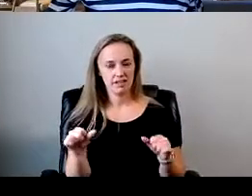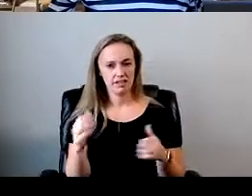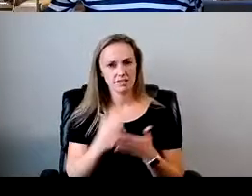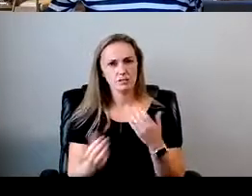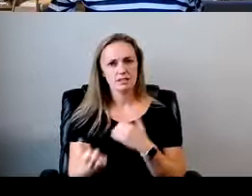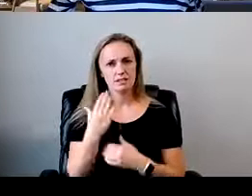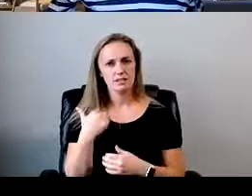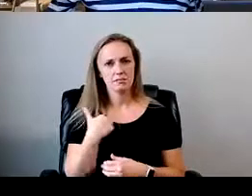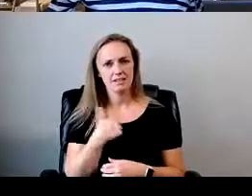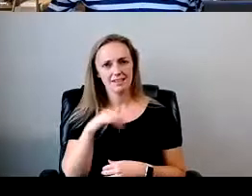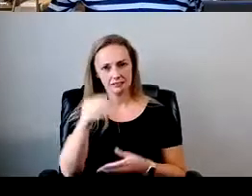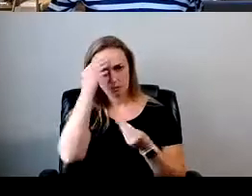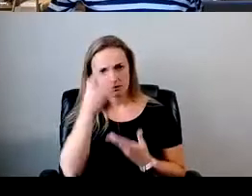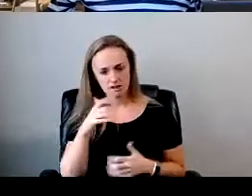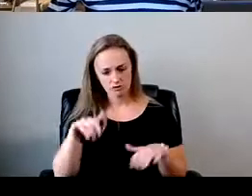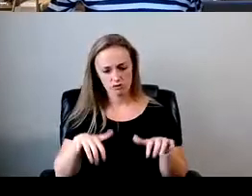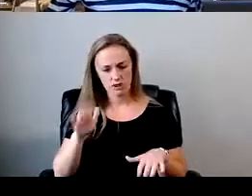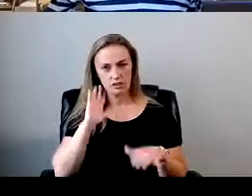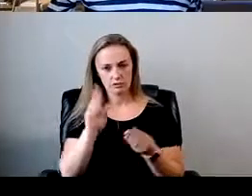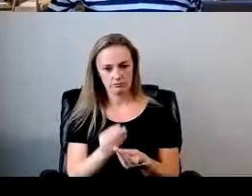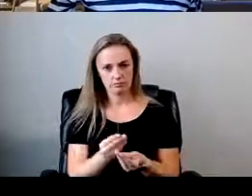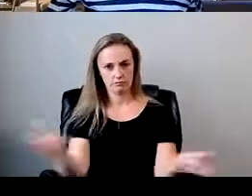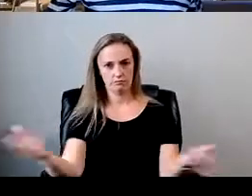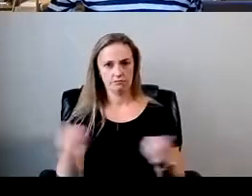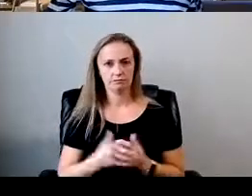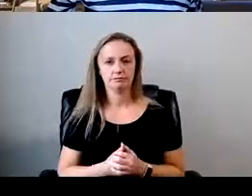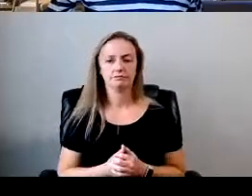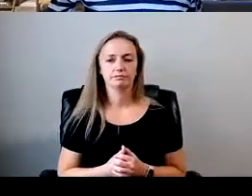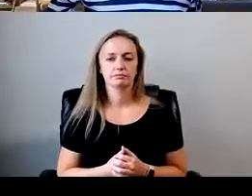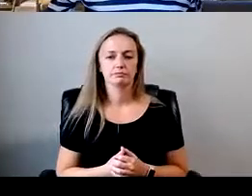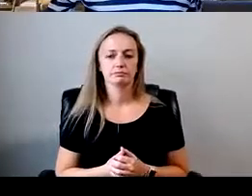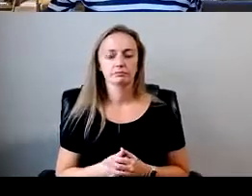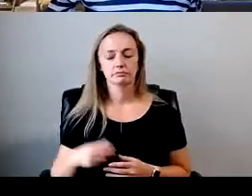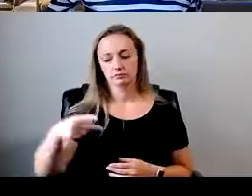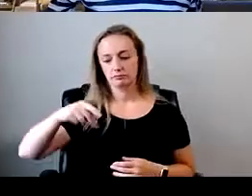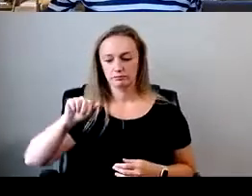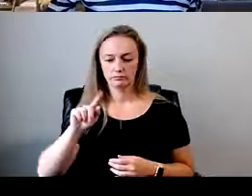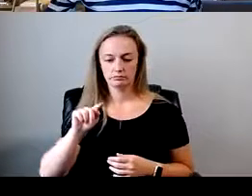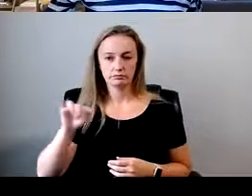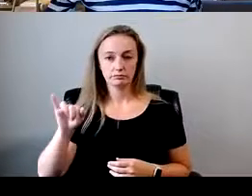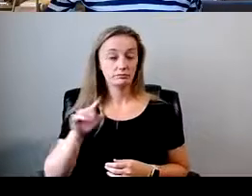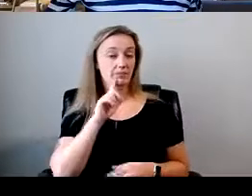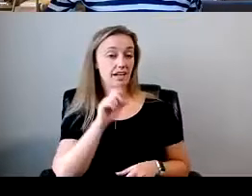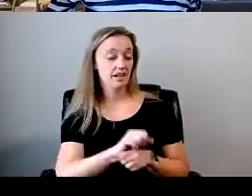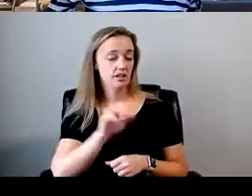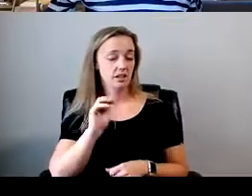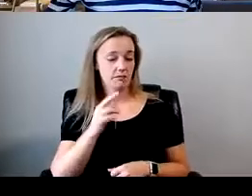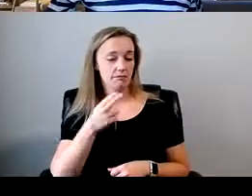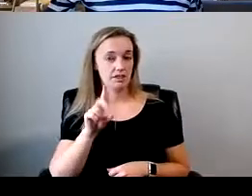we'd be happy to disseminate it to all of you all. Yes. And actually the MHDD website and several of the HDI websites